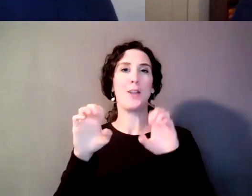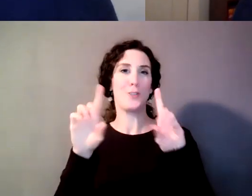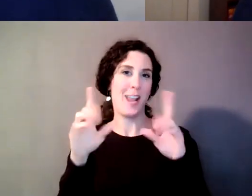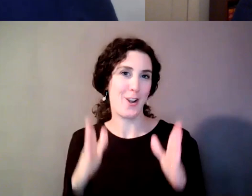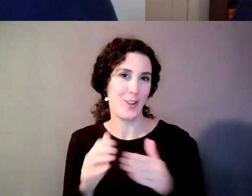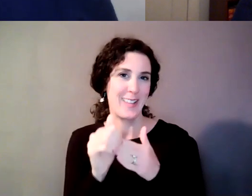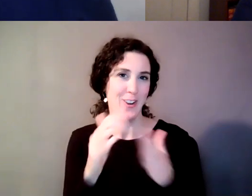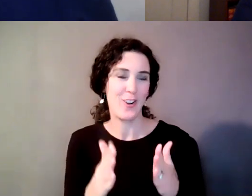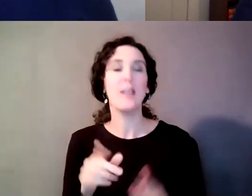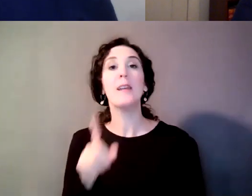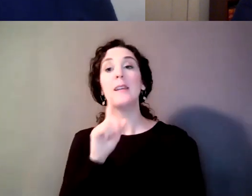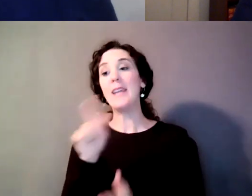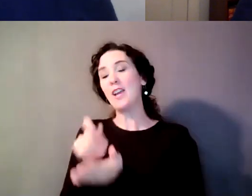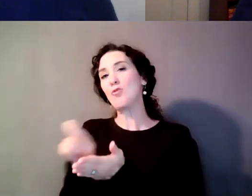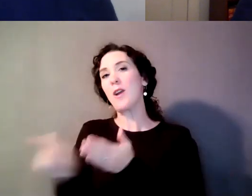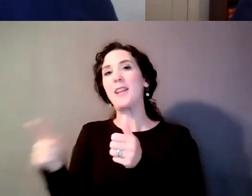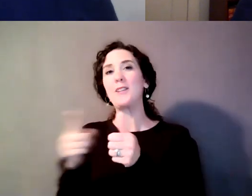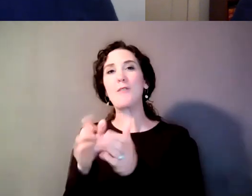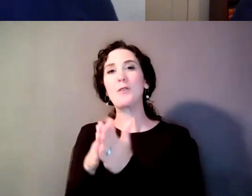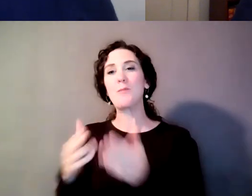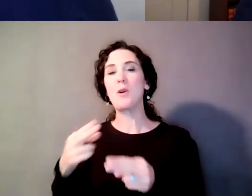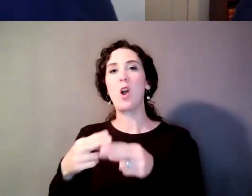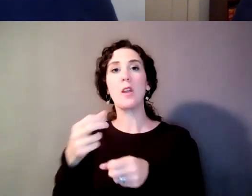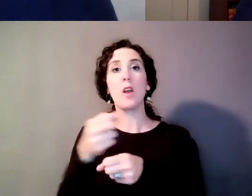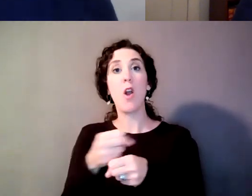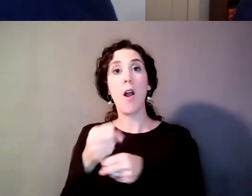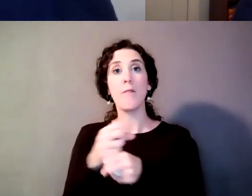coffee for dummies which is expected to be published in 2021.